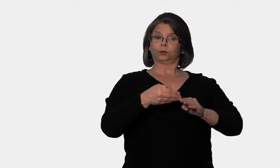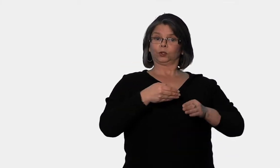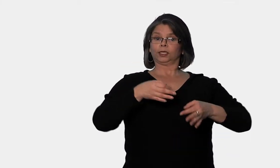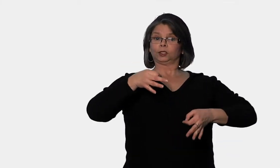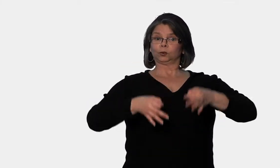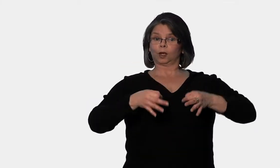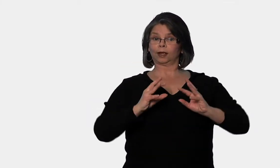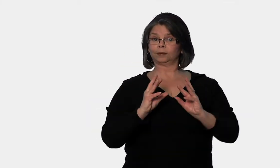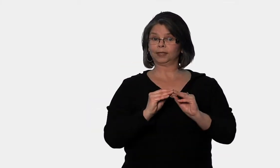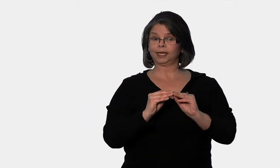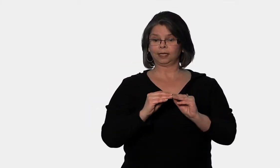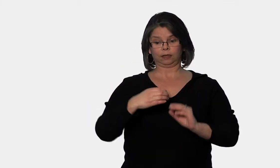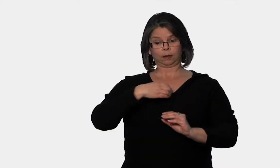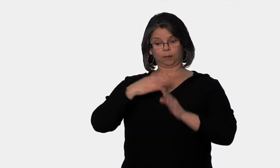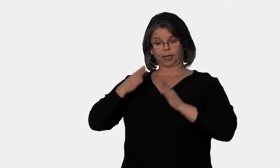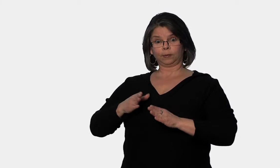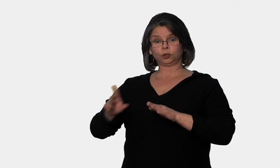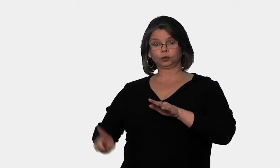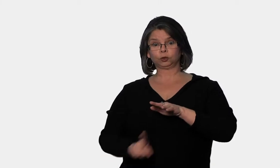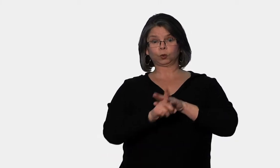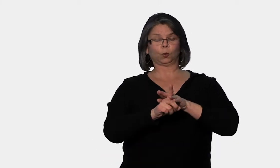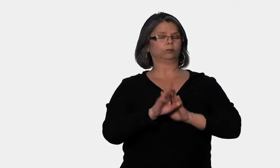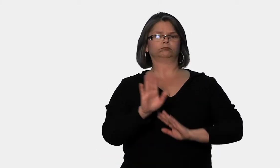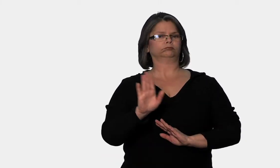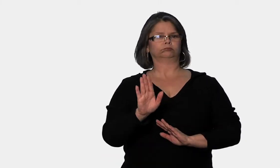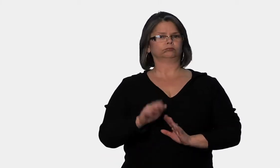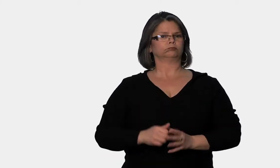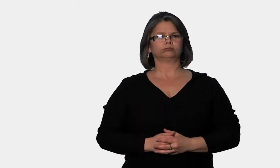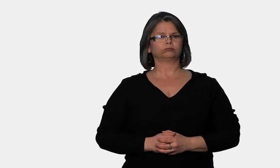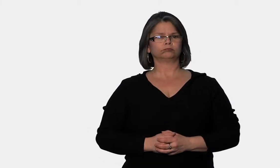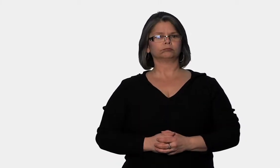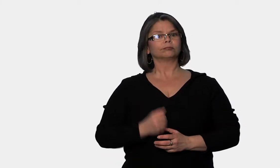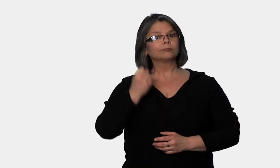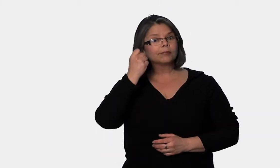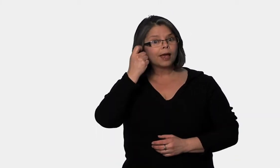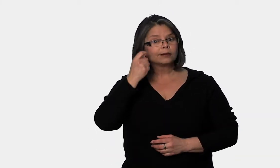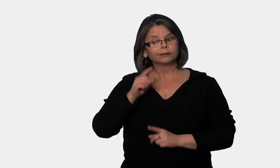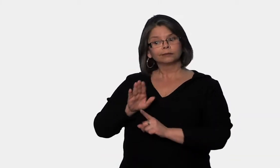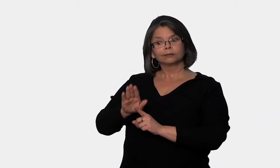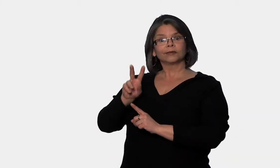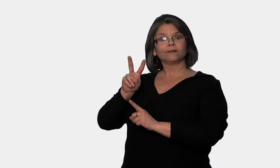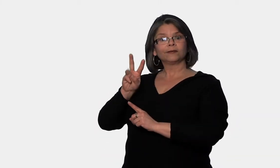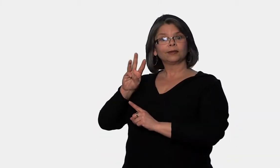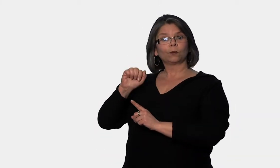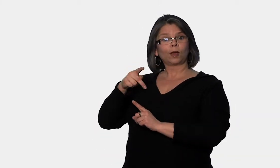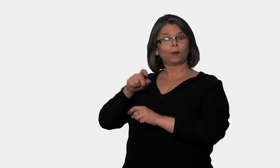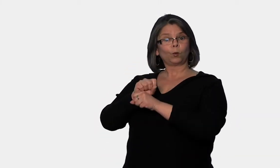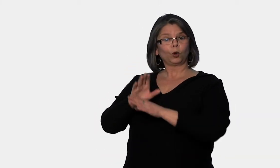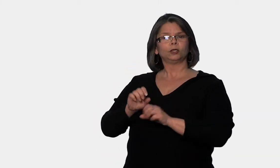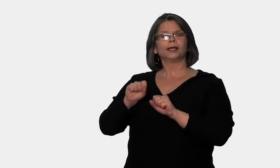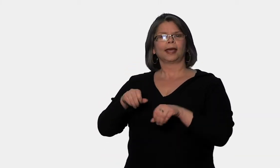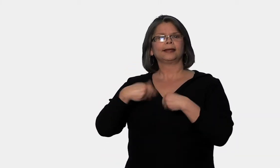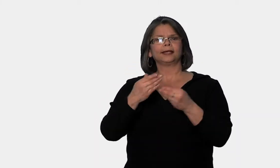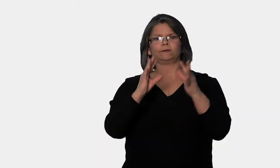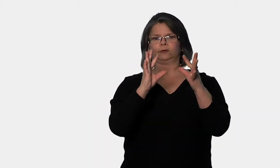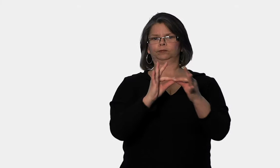The complainant does not attend this pre-trial meeting. But the V/WAP Worker assisting the complainant